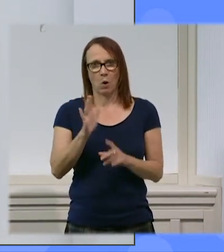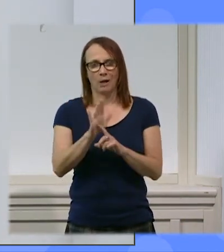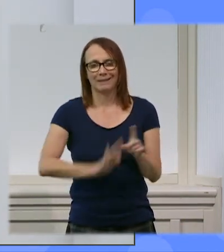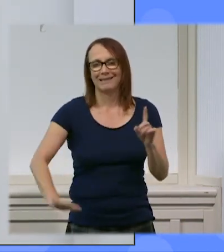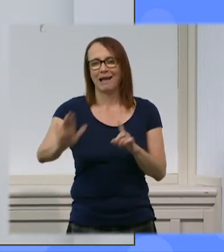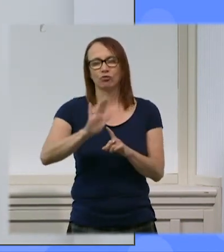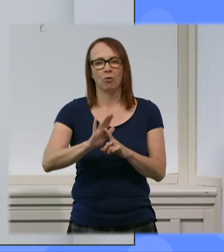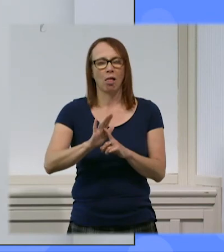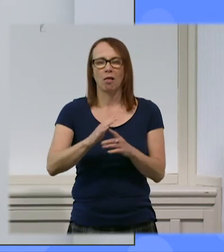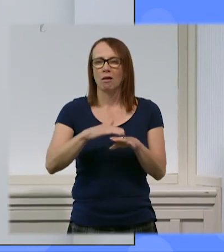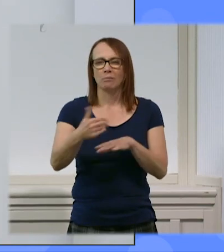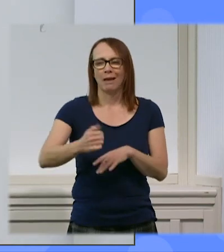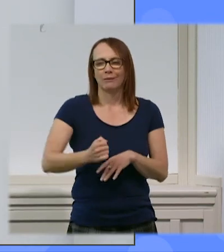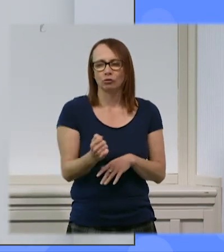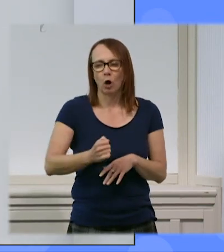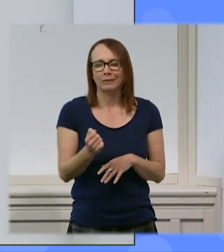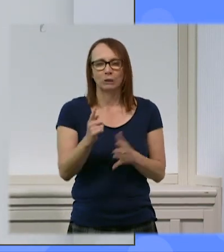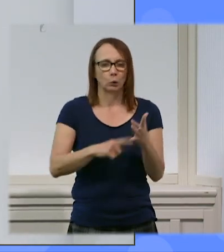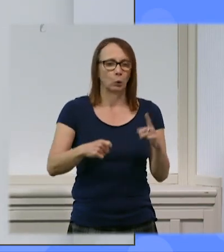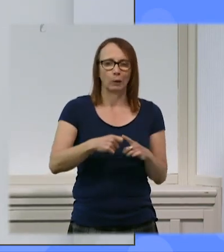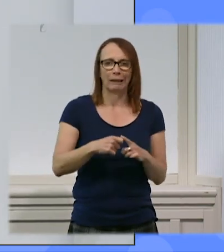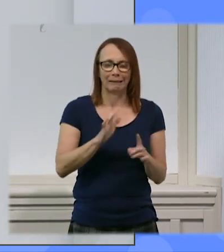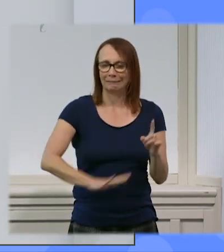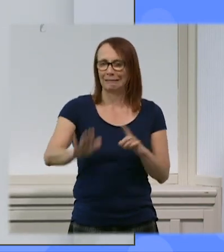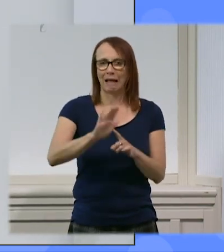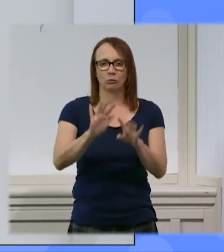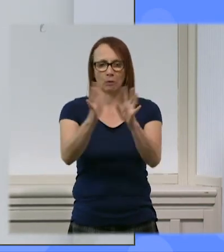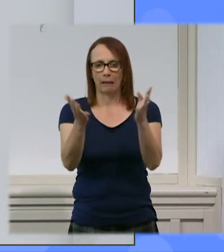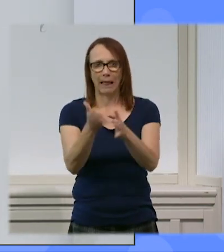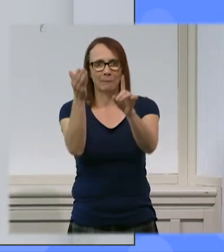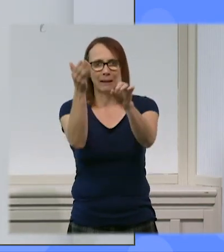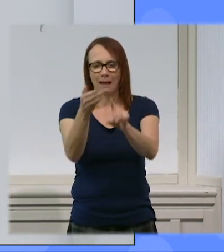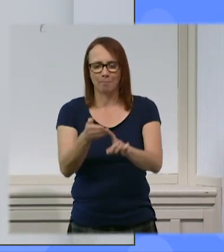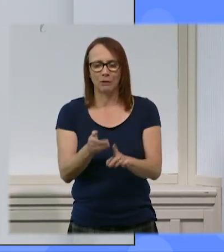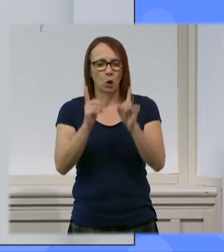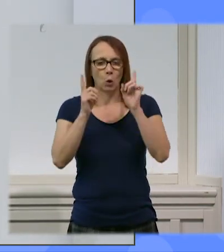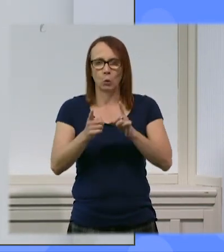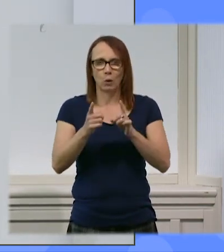a Scottish whether a UK cannot be delivered by national governments yeah